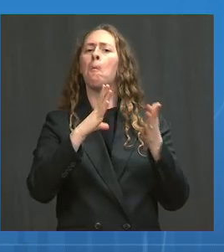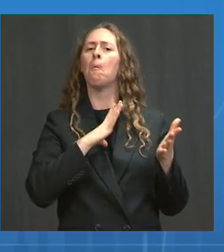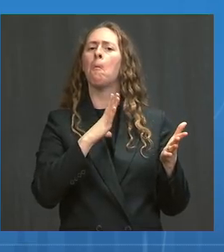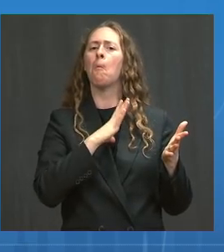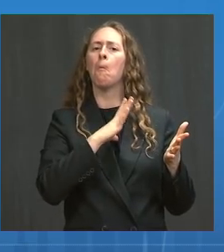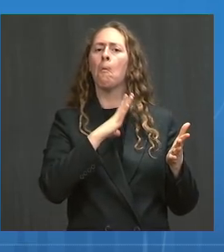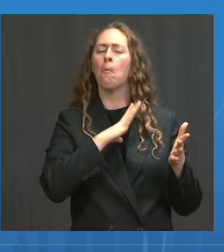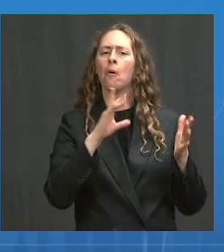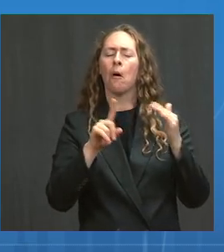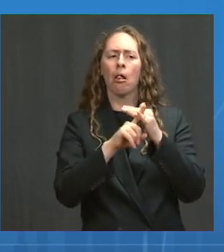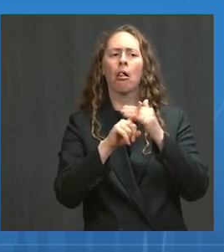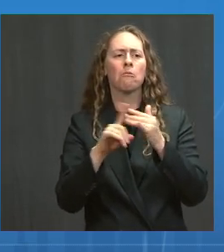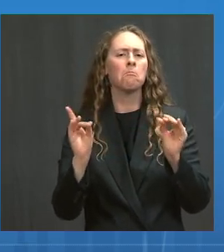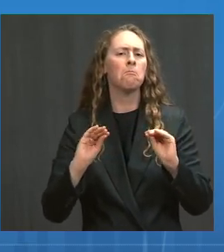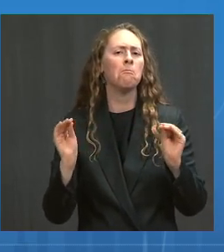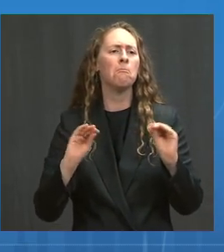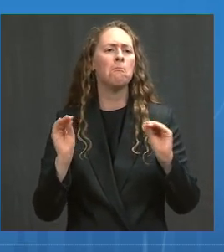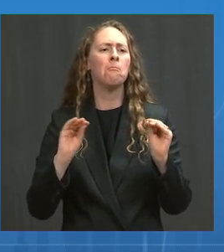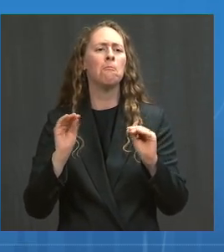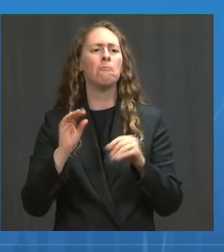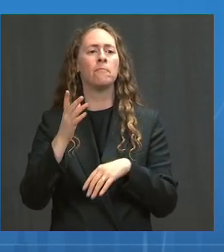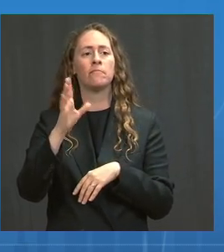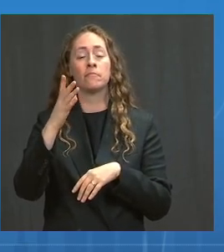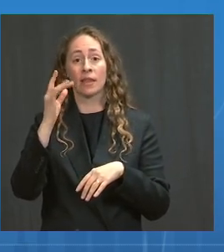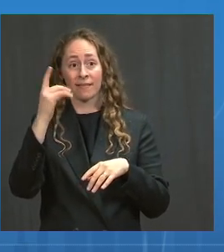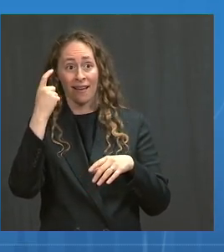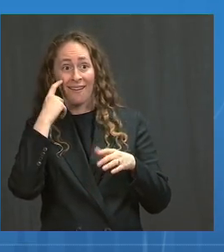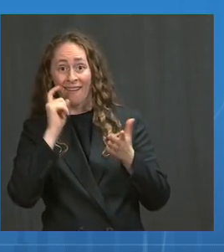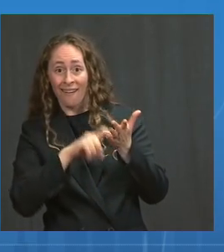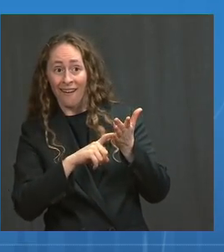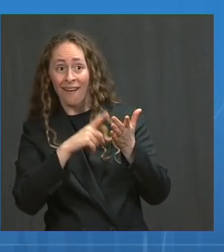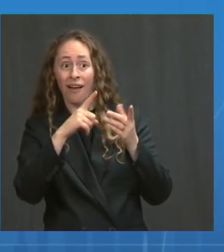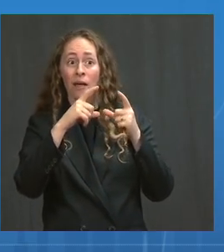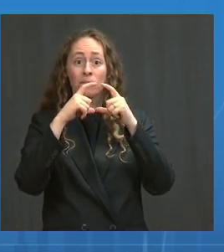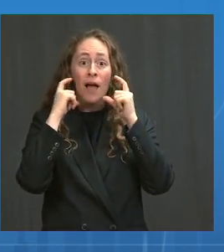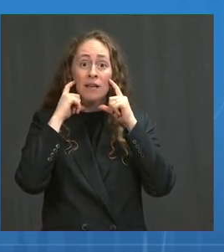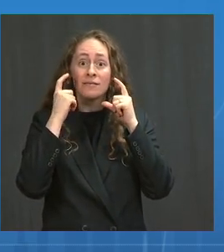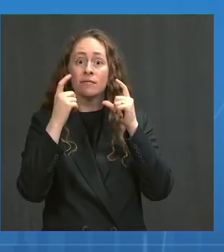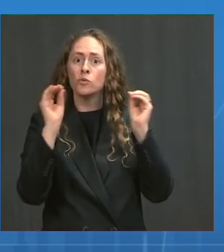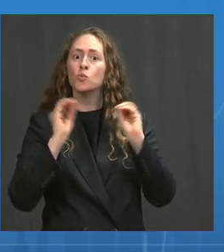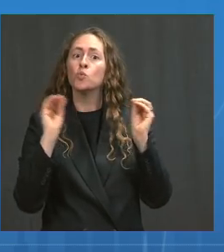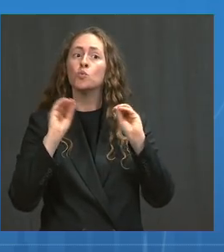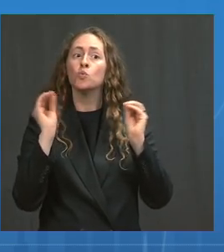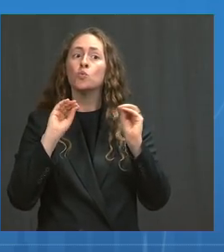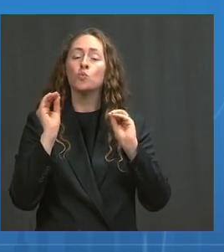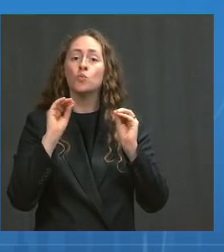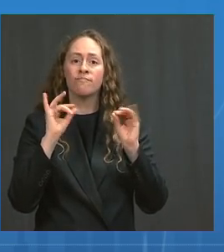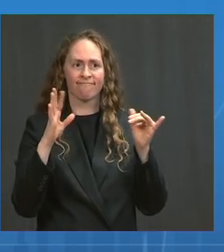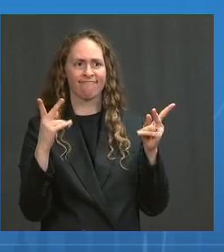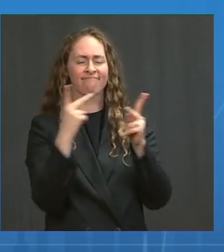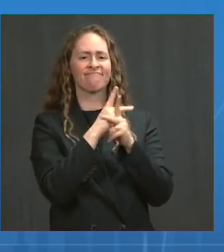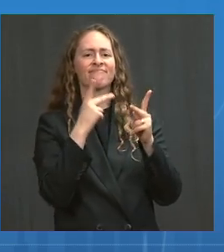and we've seen -- started to see some of this already -- that there will likely be an increase of upper respiratory infections